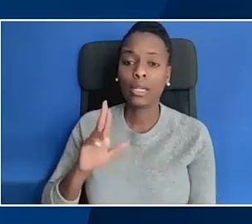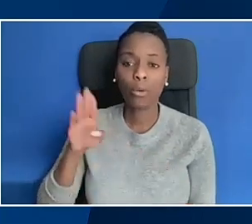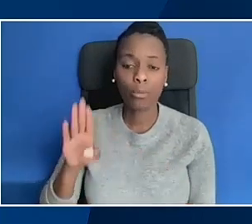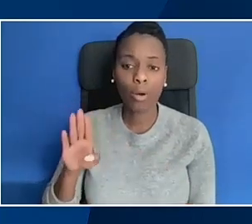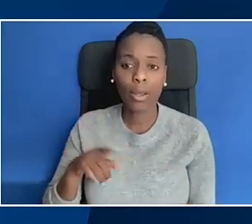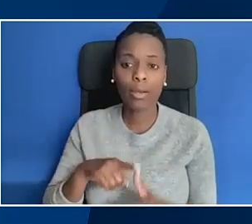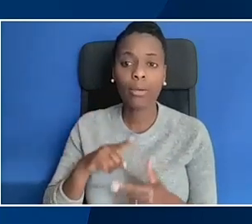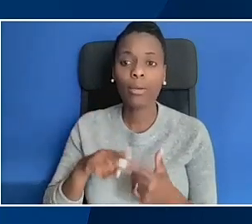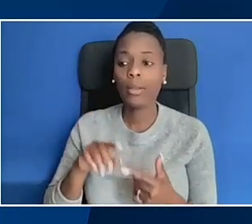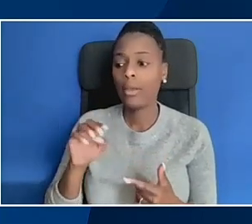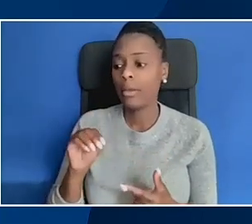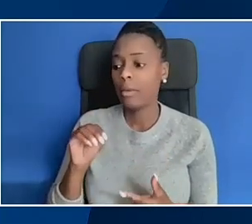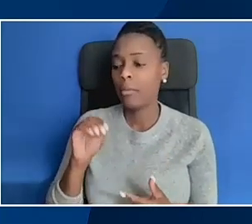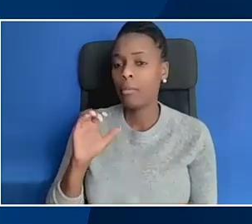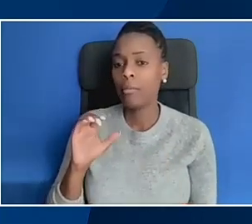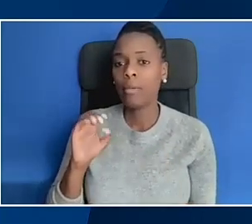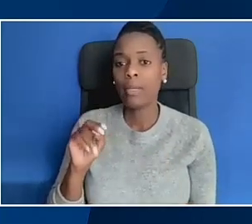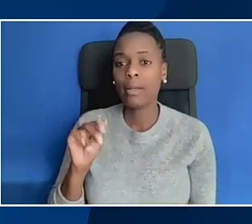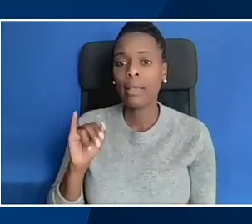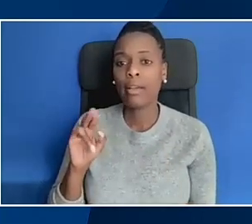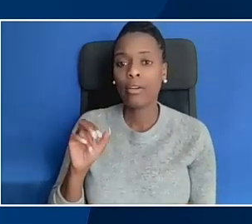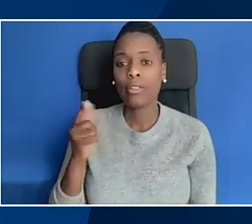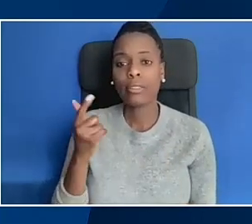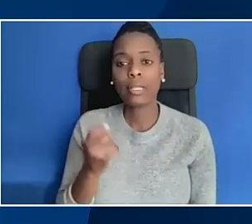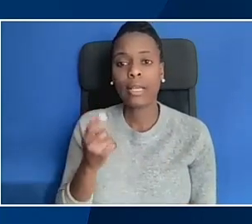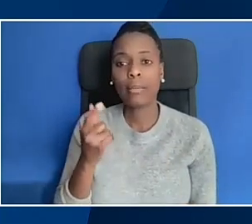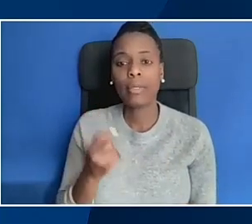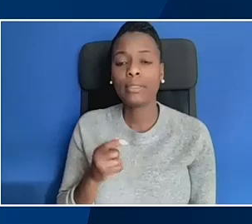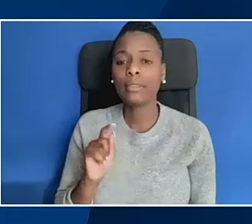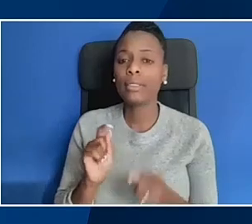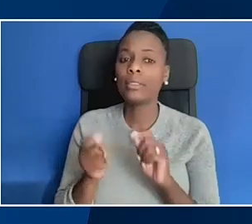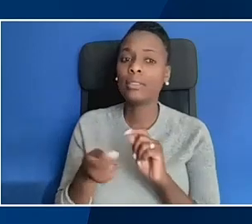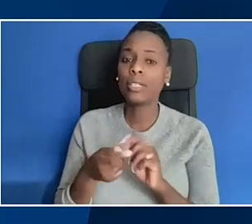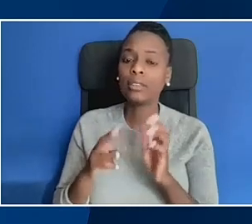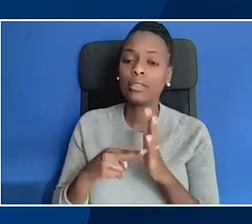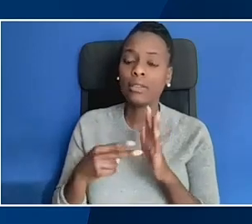and, you know, a change to the definition of low-income, individual modifications to state testing.